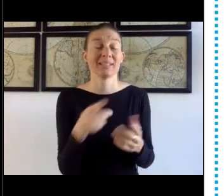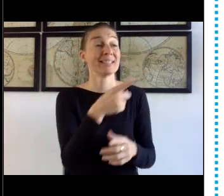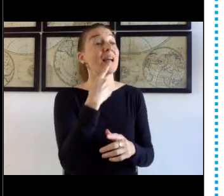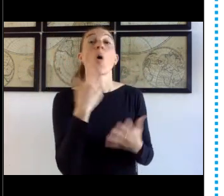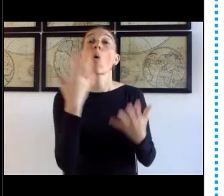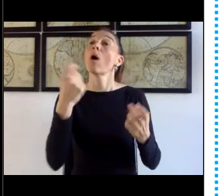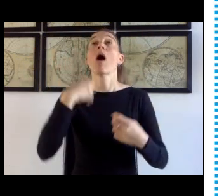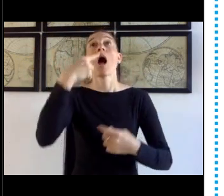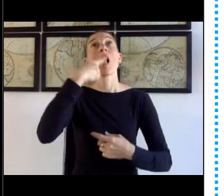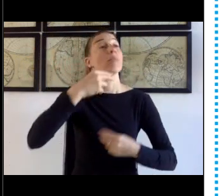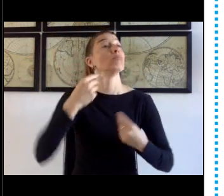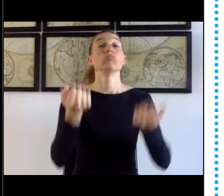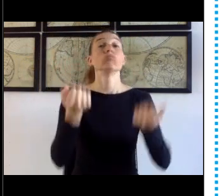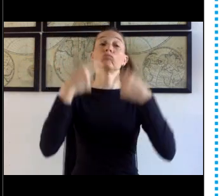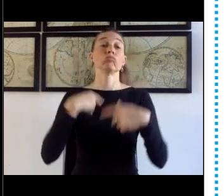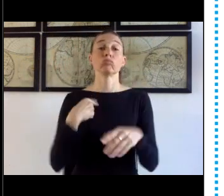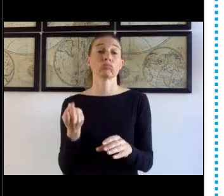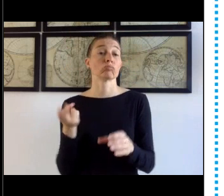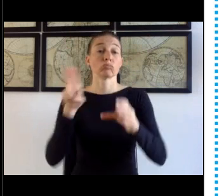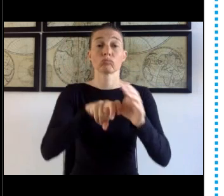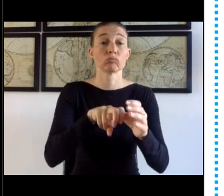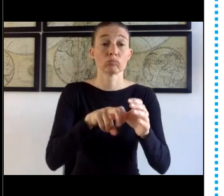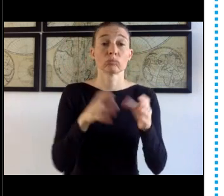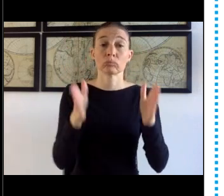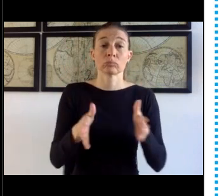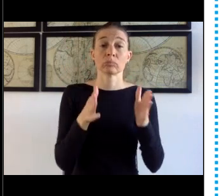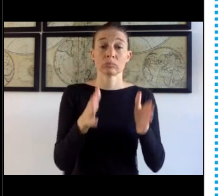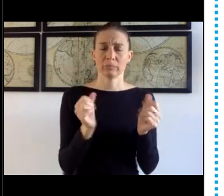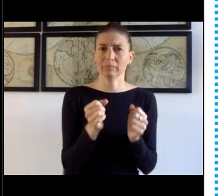And there are Member States such as Spain or the Netherlands